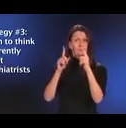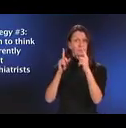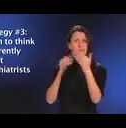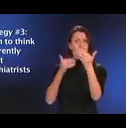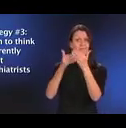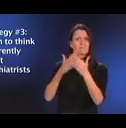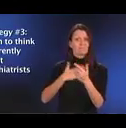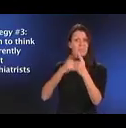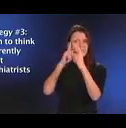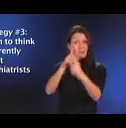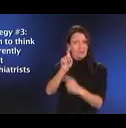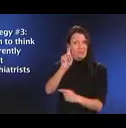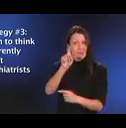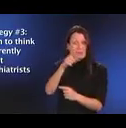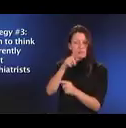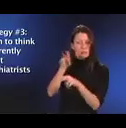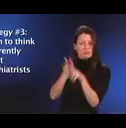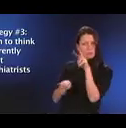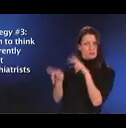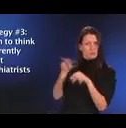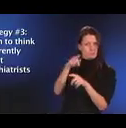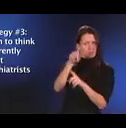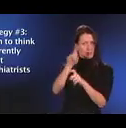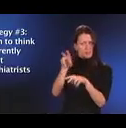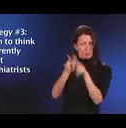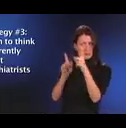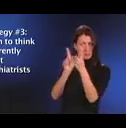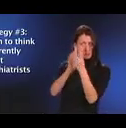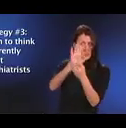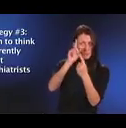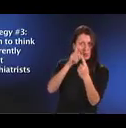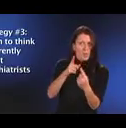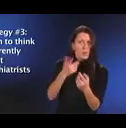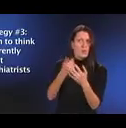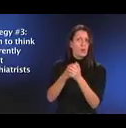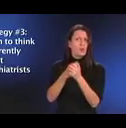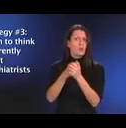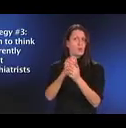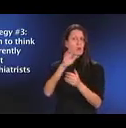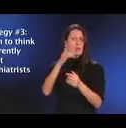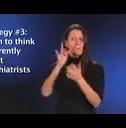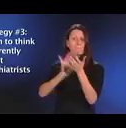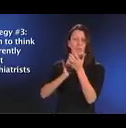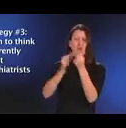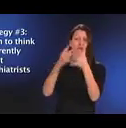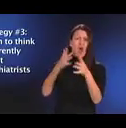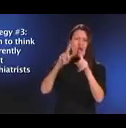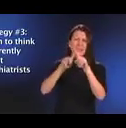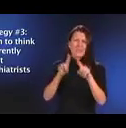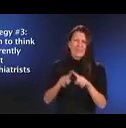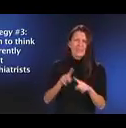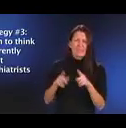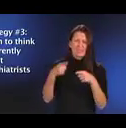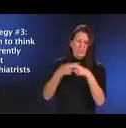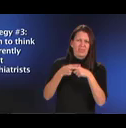and if they are experiencing side effects that are interfering with their recovery.